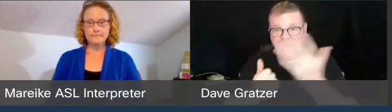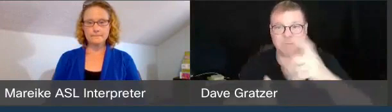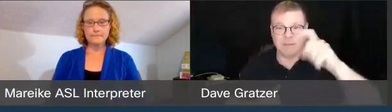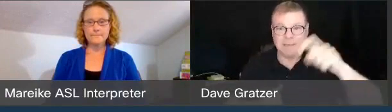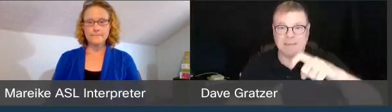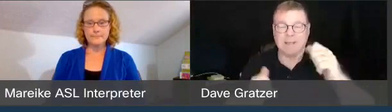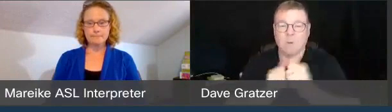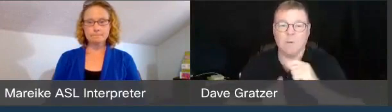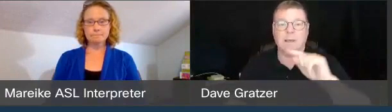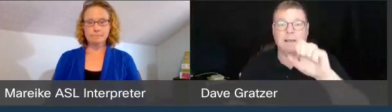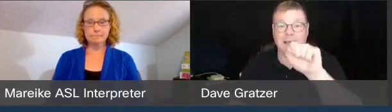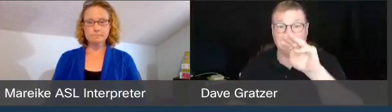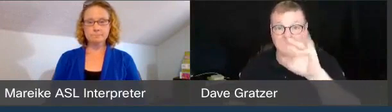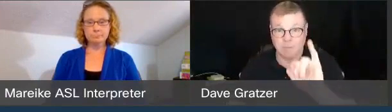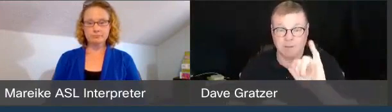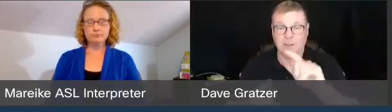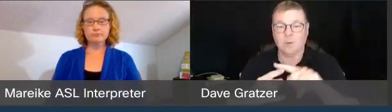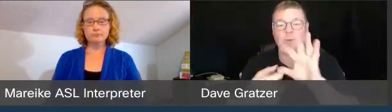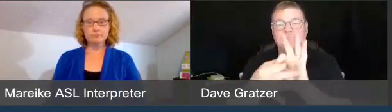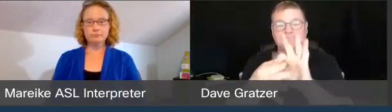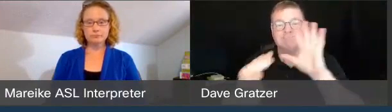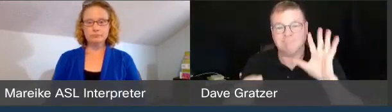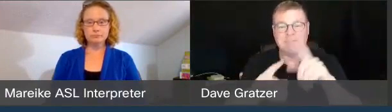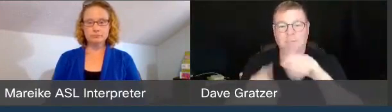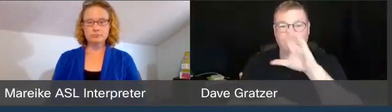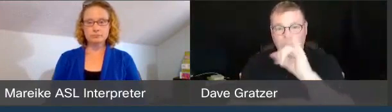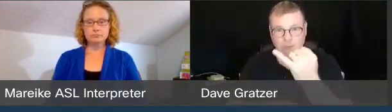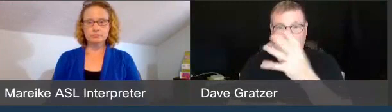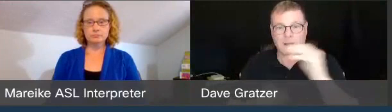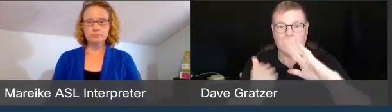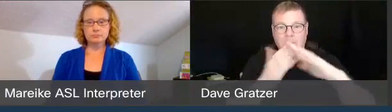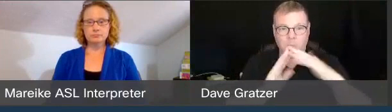mental illness to stay out of the criminal justice system in their community. Everybody needs a bed,